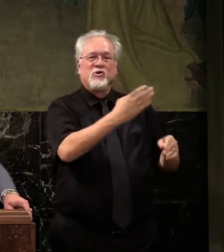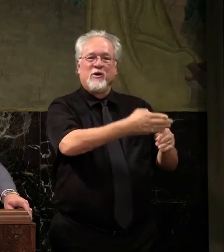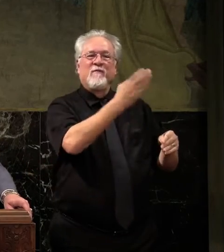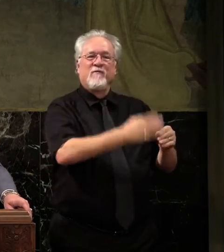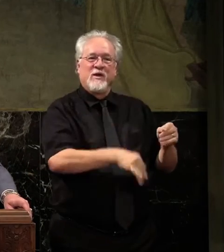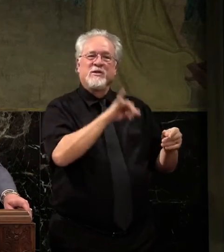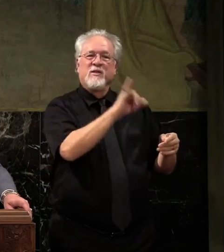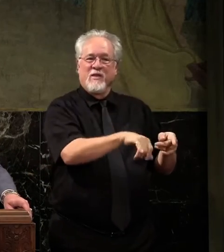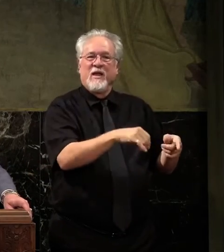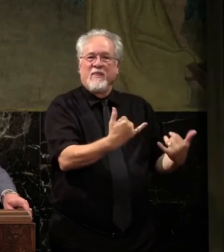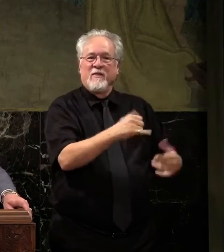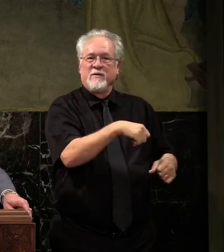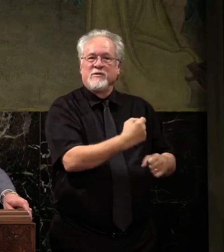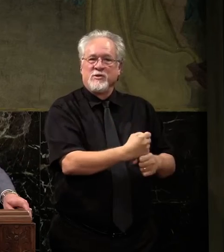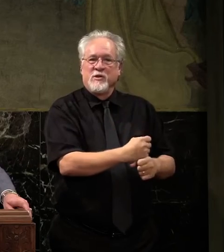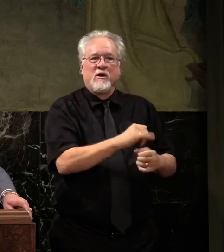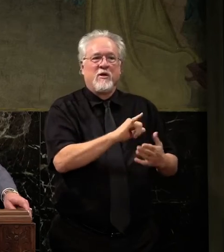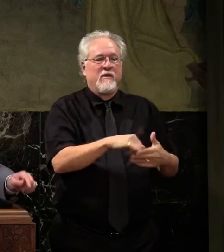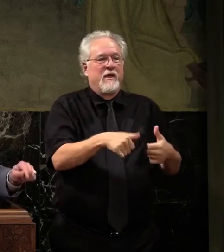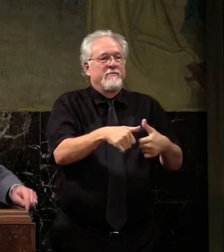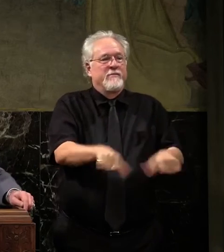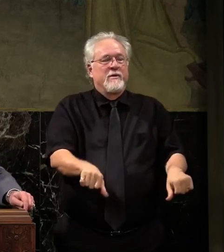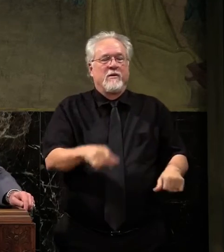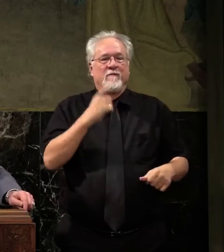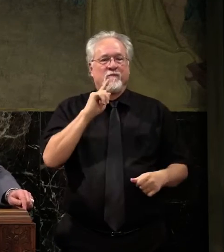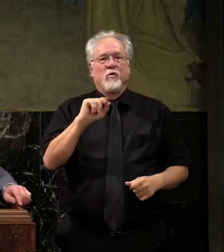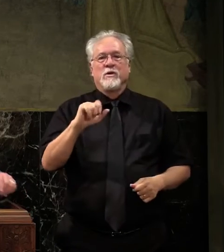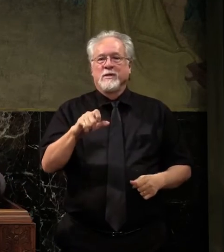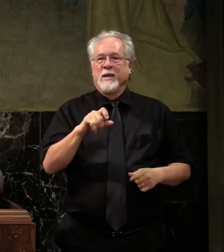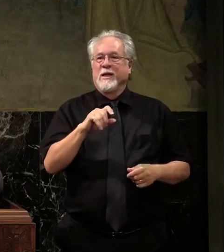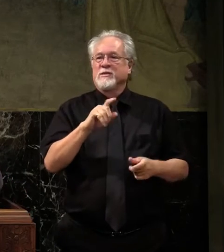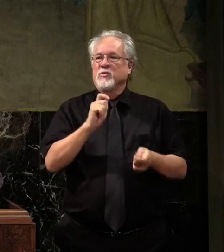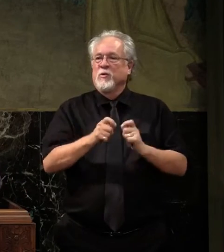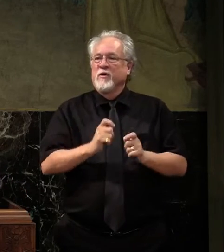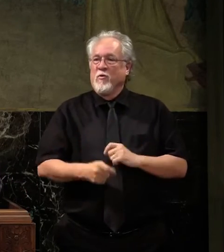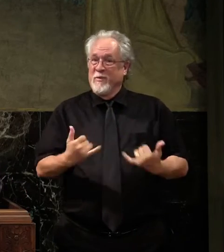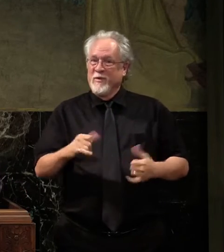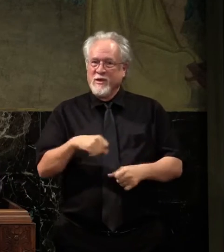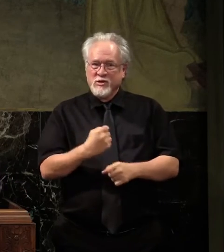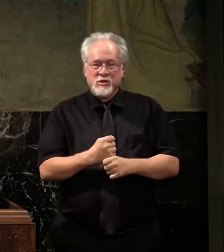on tax reform this year and started realizing the benefits of it